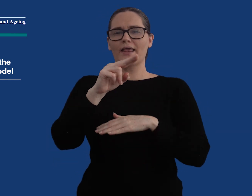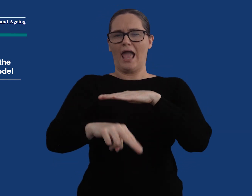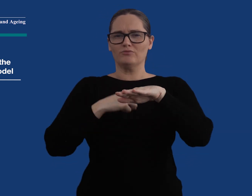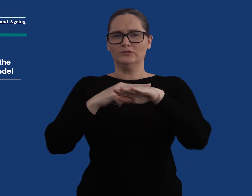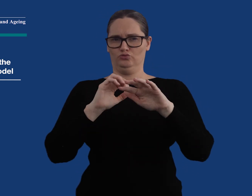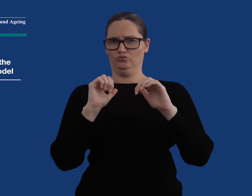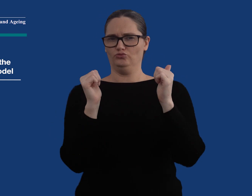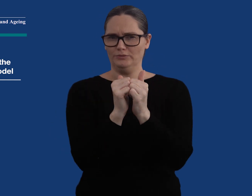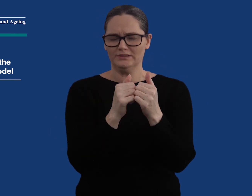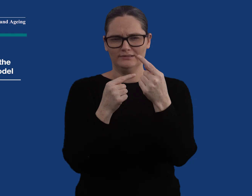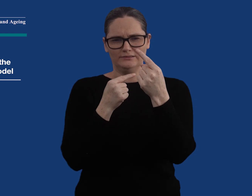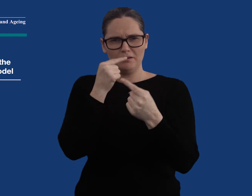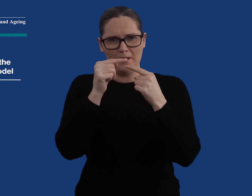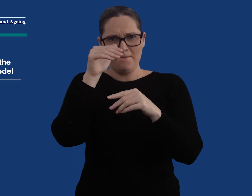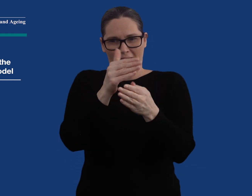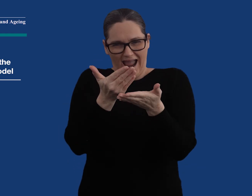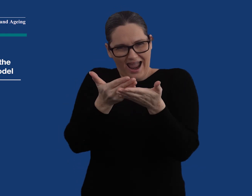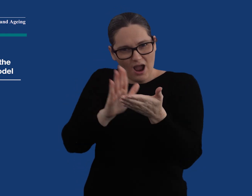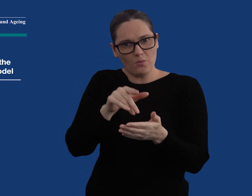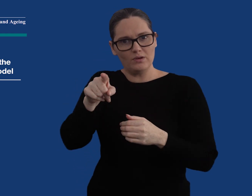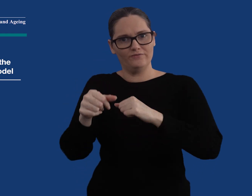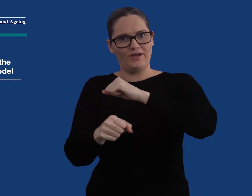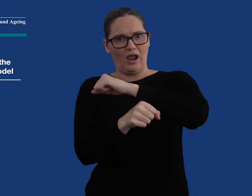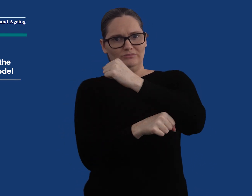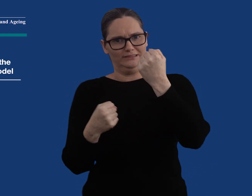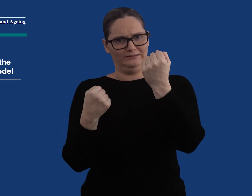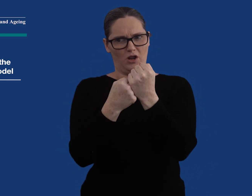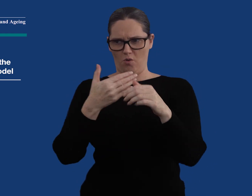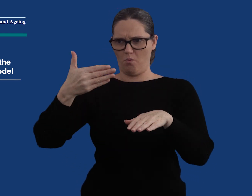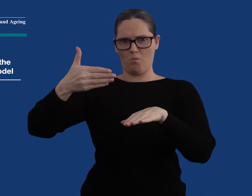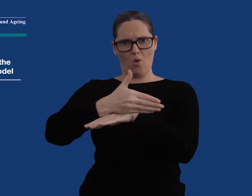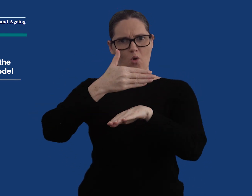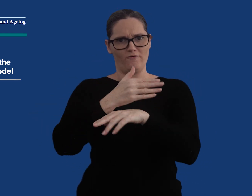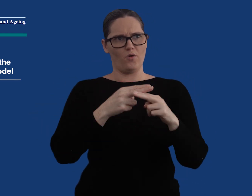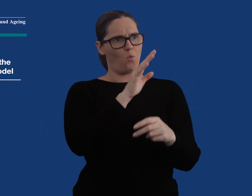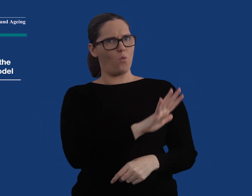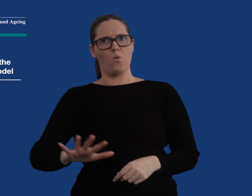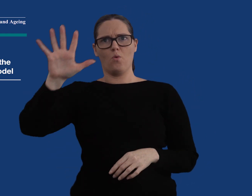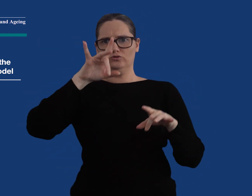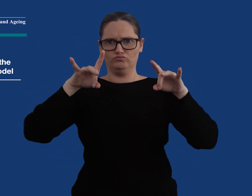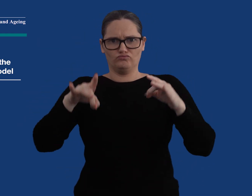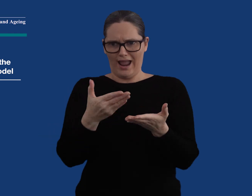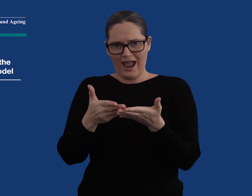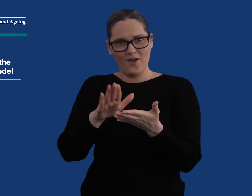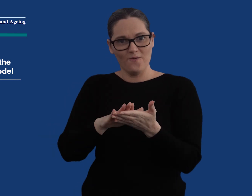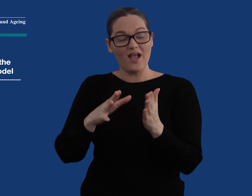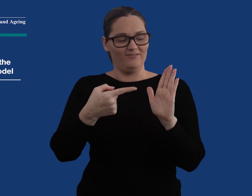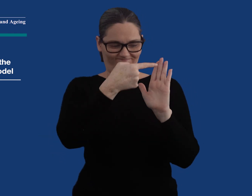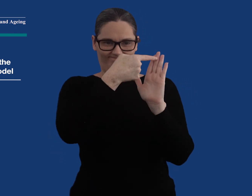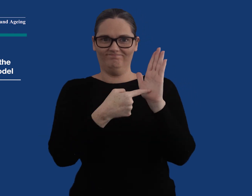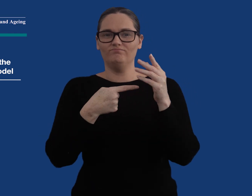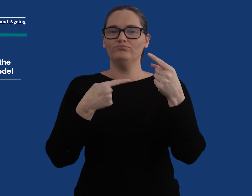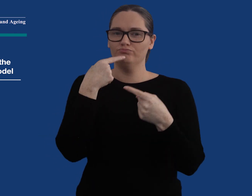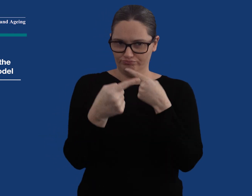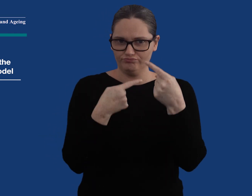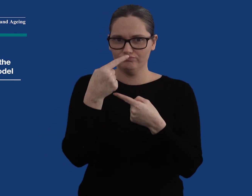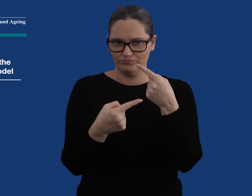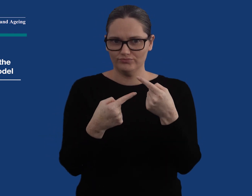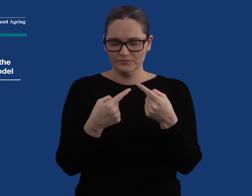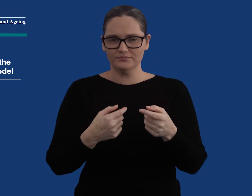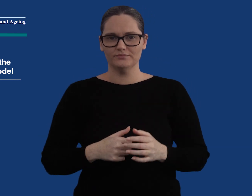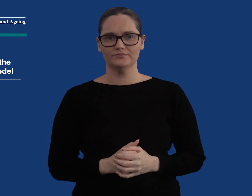a national agreement that explains how foundational supports work across Australia.